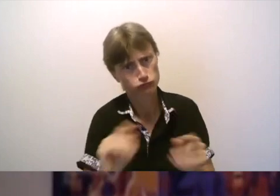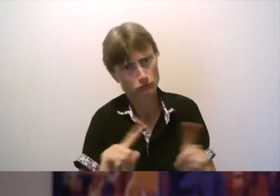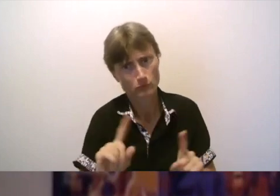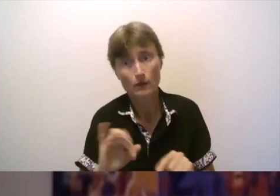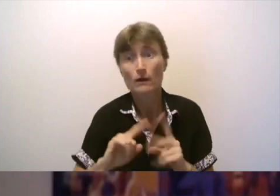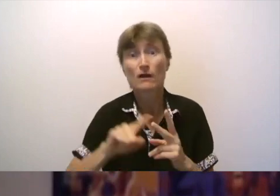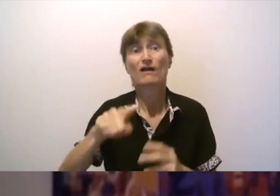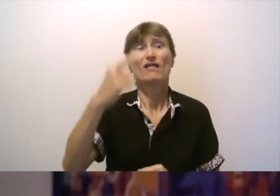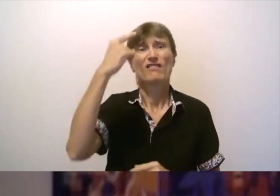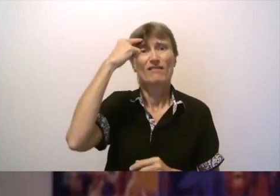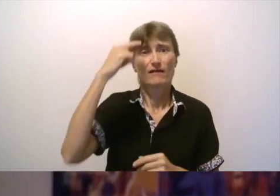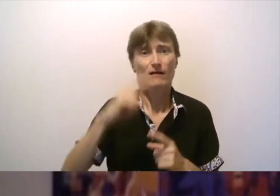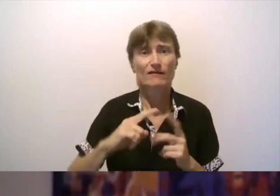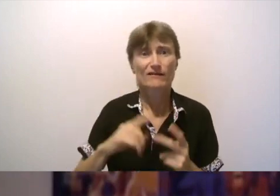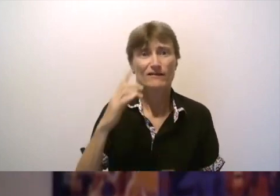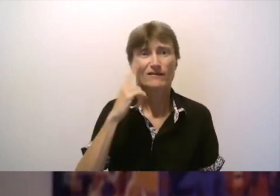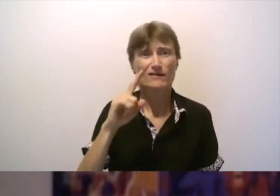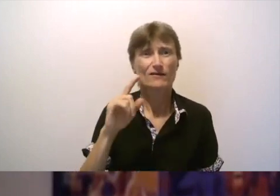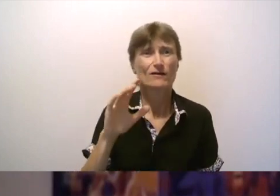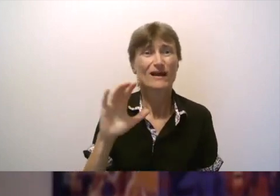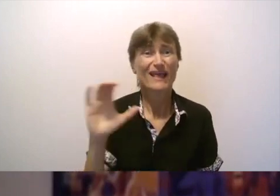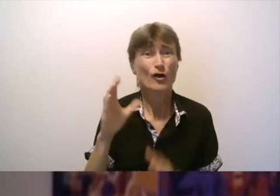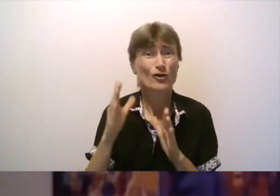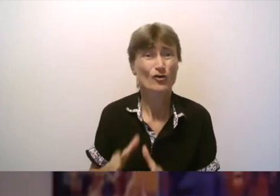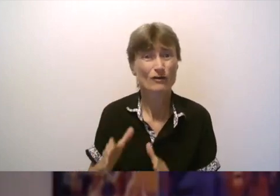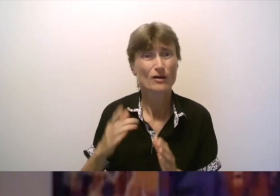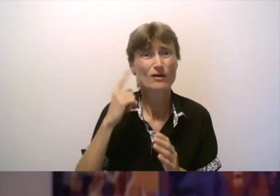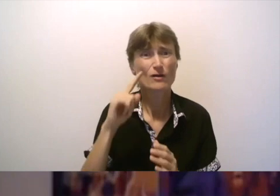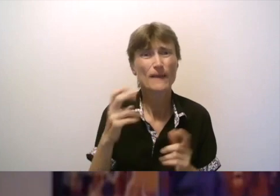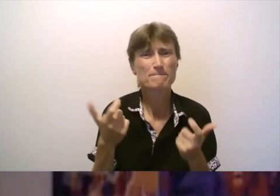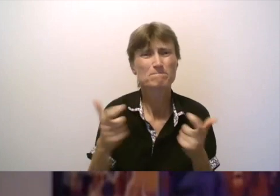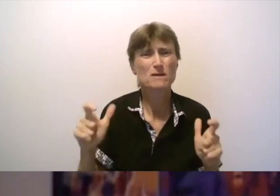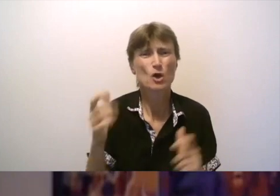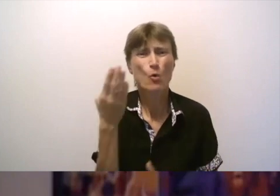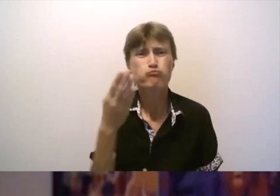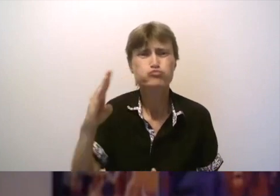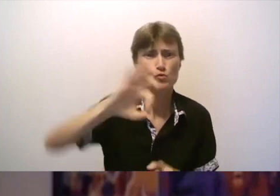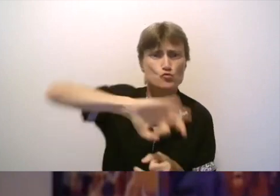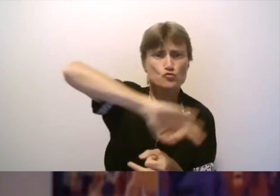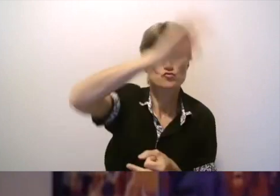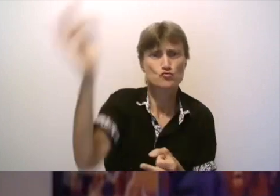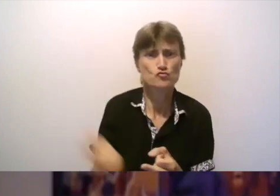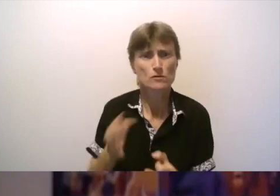giant blue ring um i love i love the well it's divisive but i love